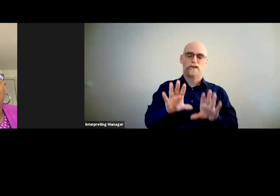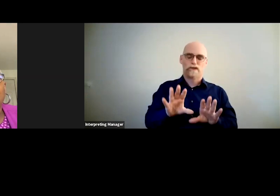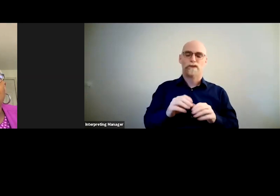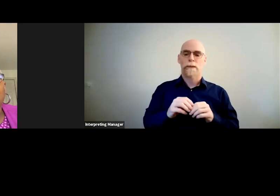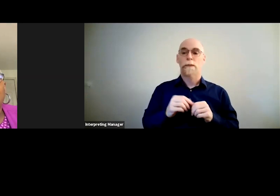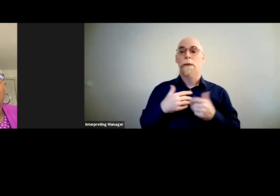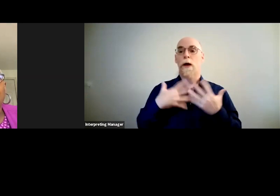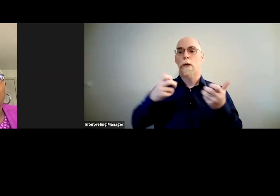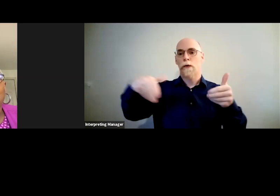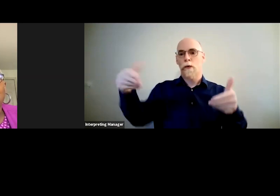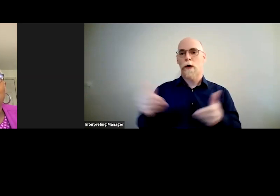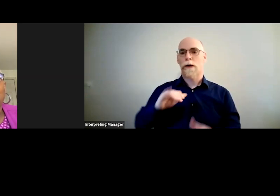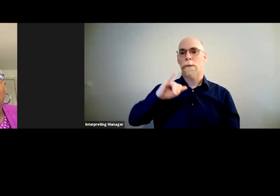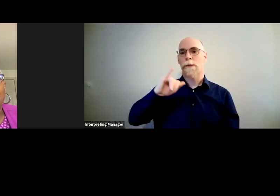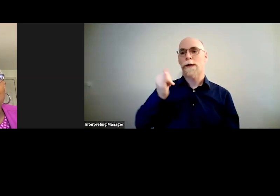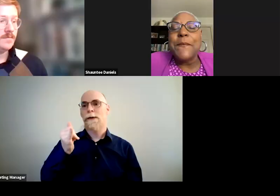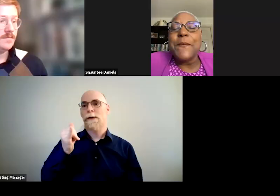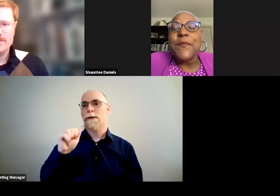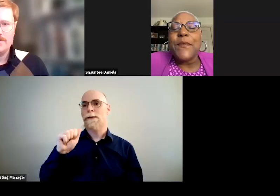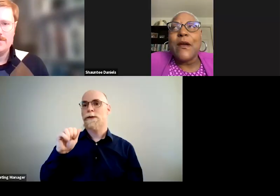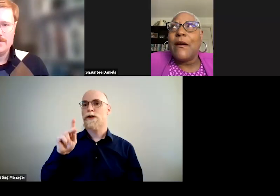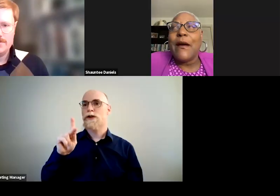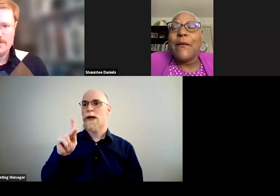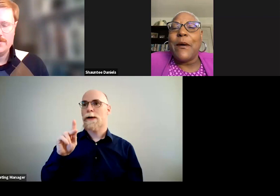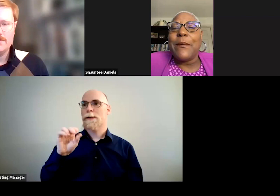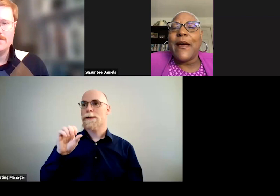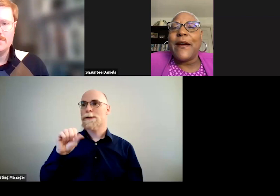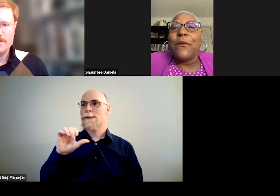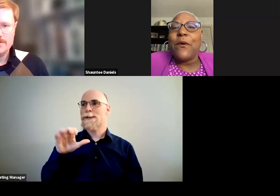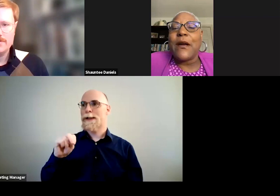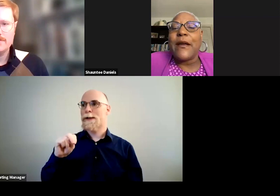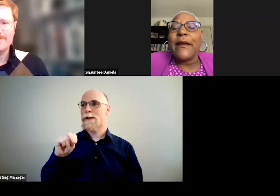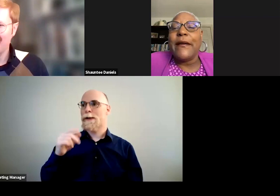Jackson Gilman-Forlini, I probably got that wrong again,